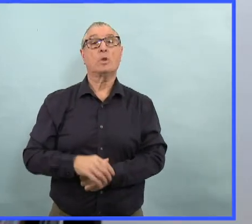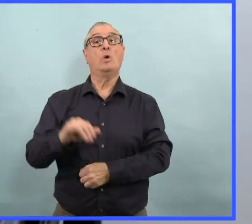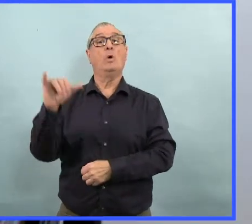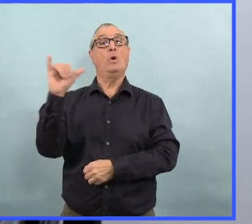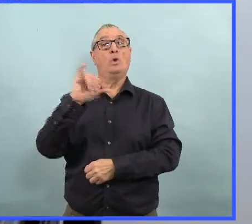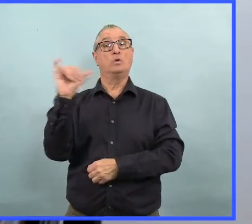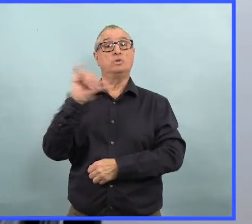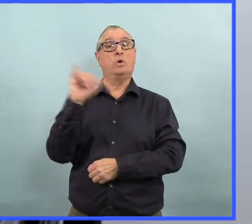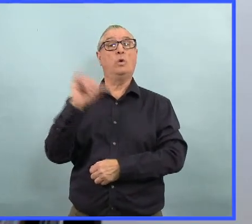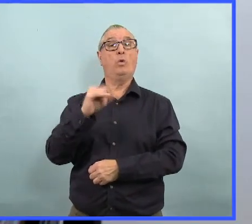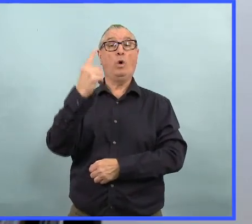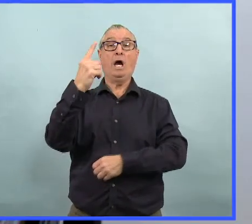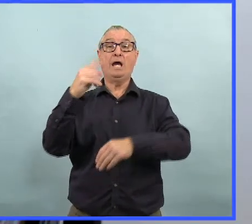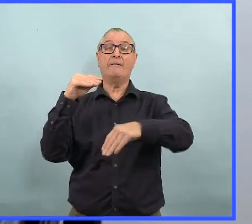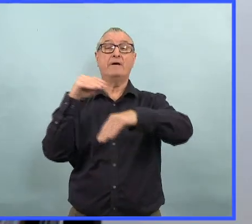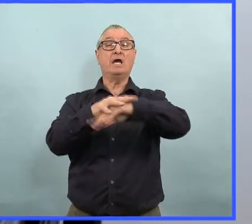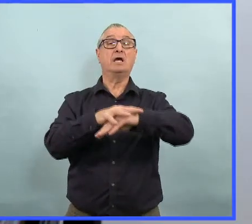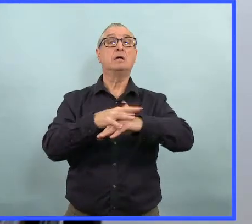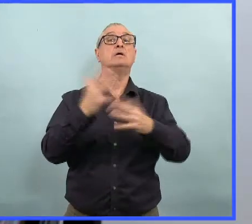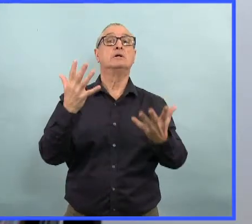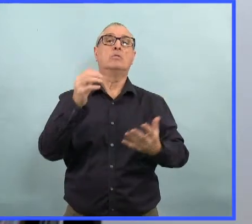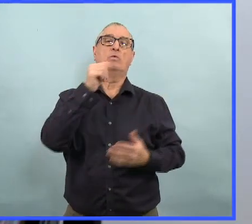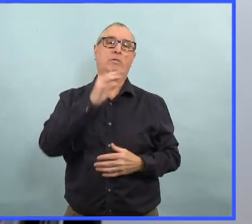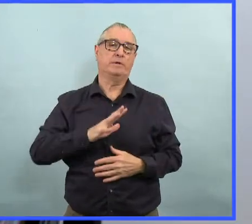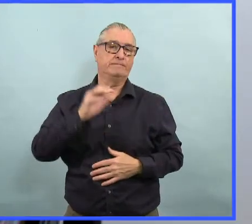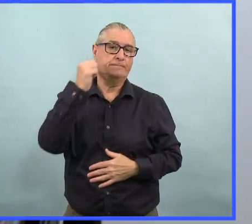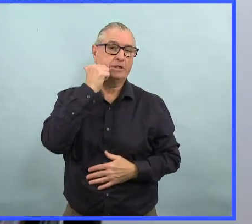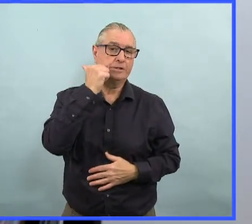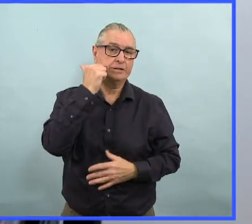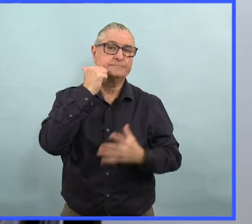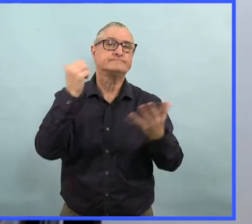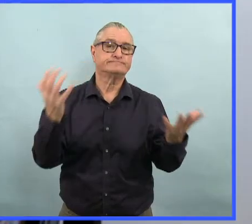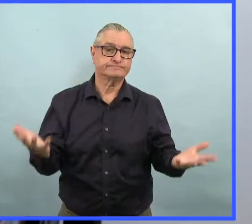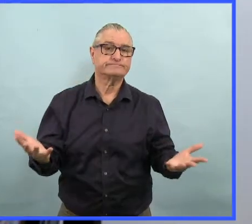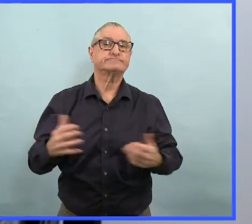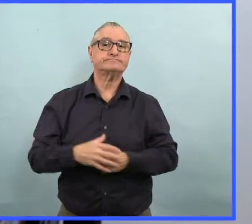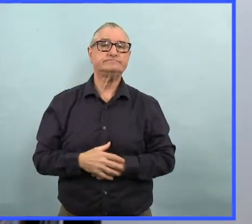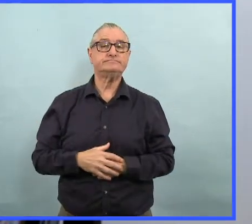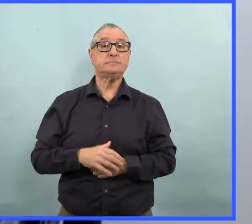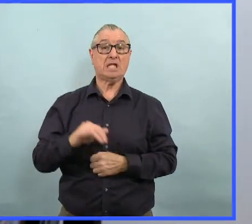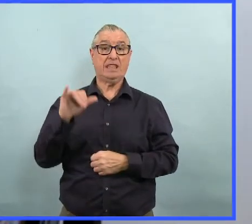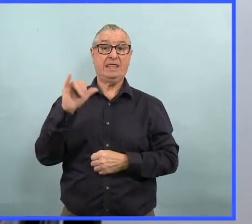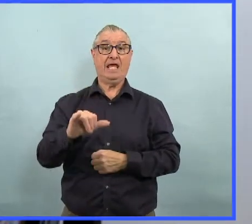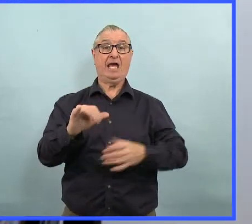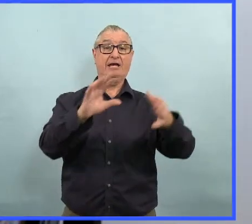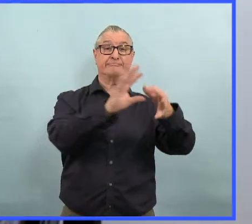this topic has been widely circulated with anecdotal reports on social media and some